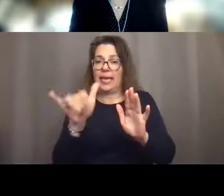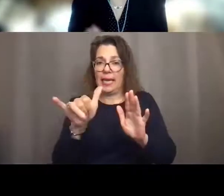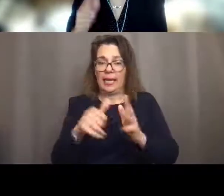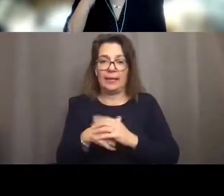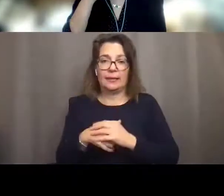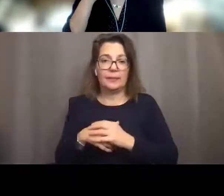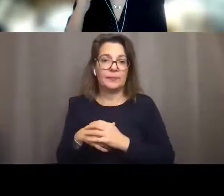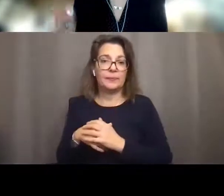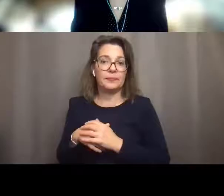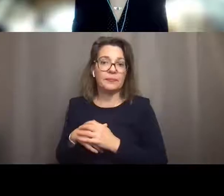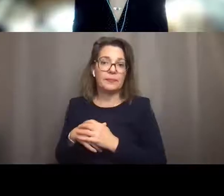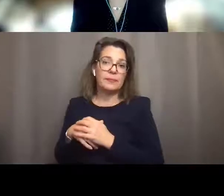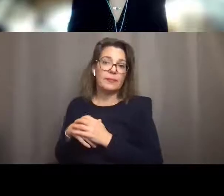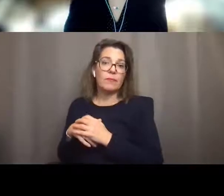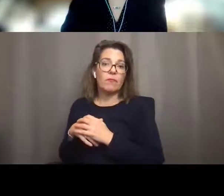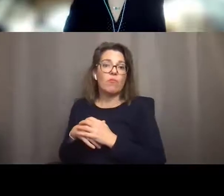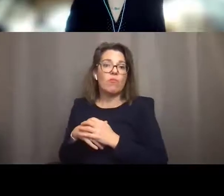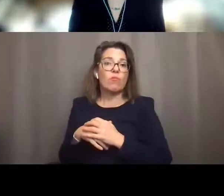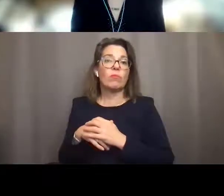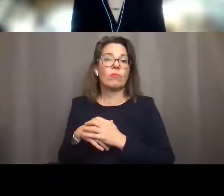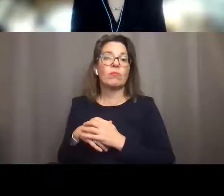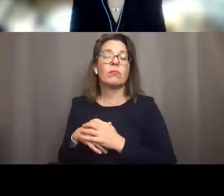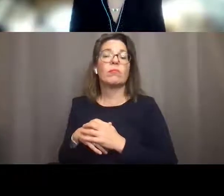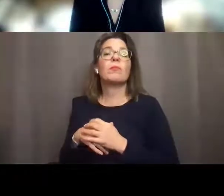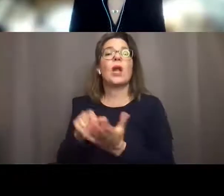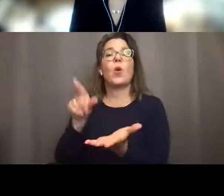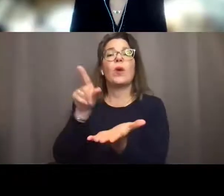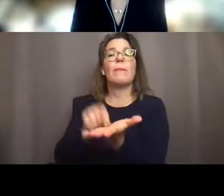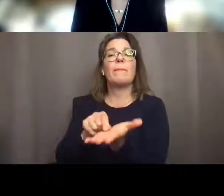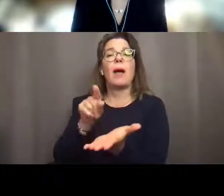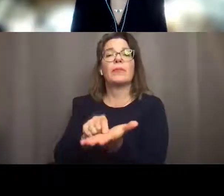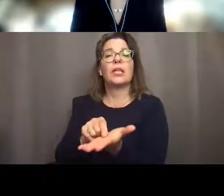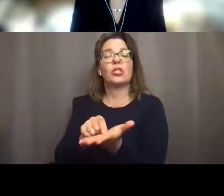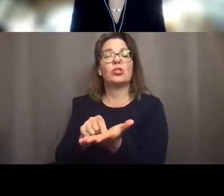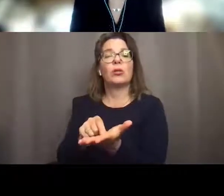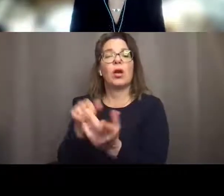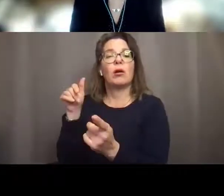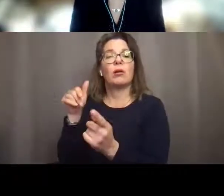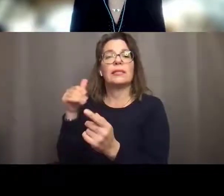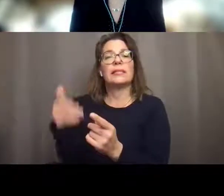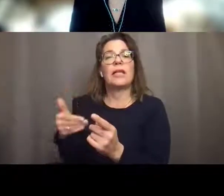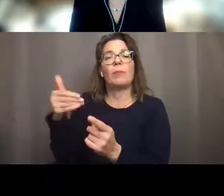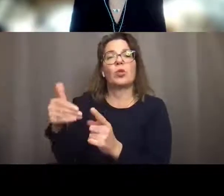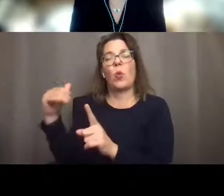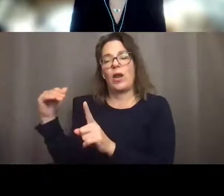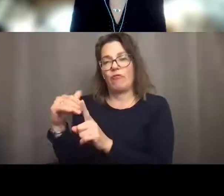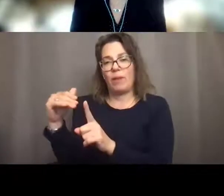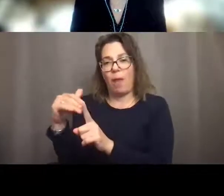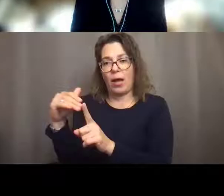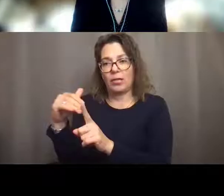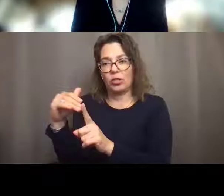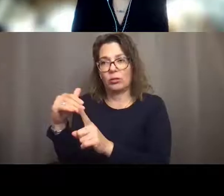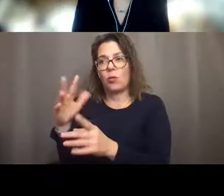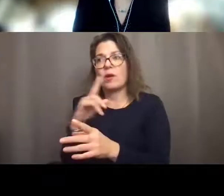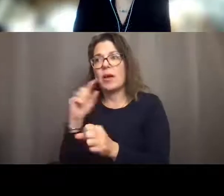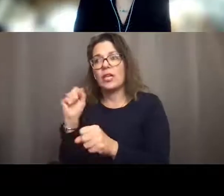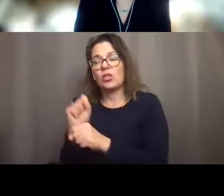Okay, so what are … So we did publish a subsequent reminder because we wanted to make sure that people understood